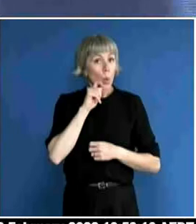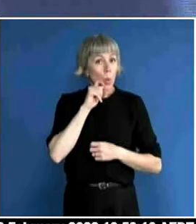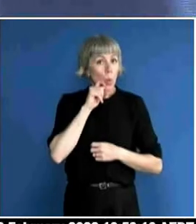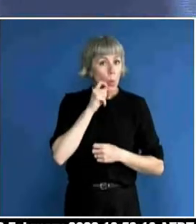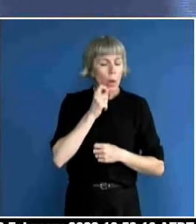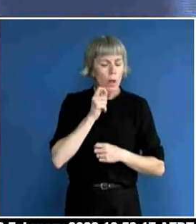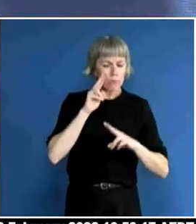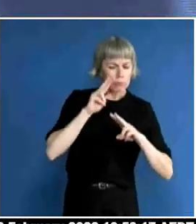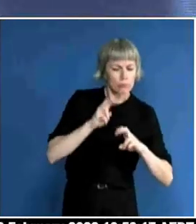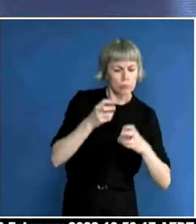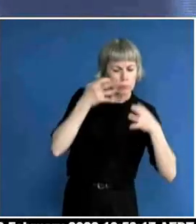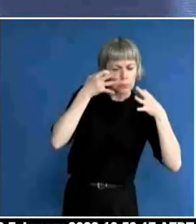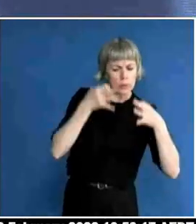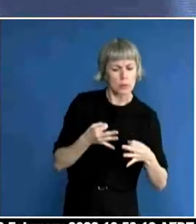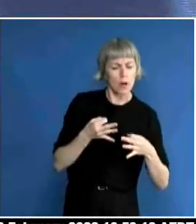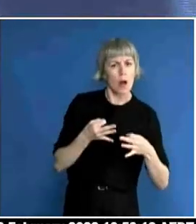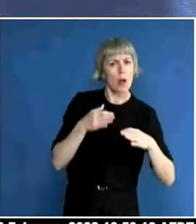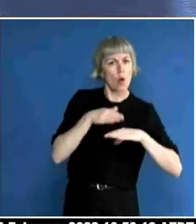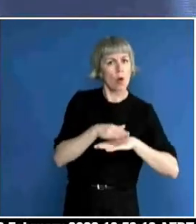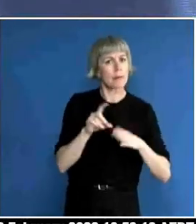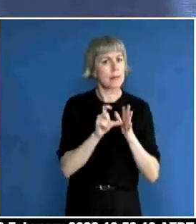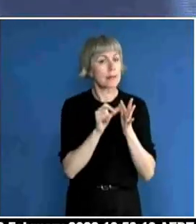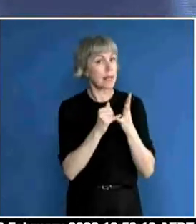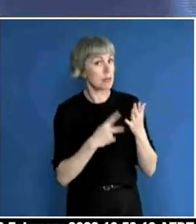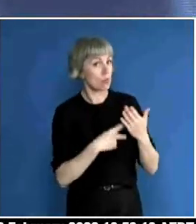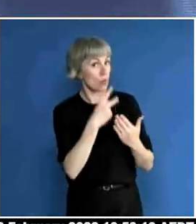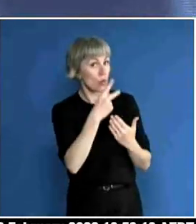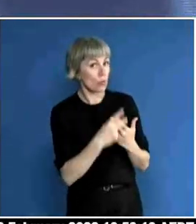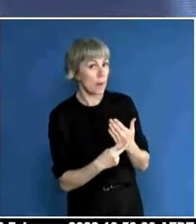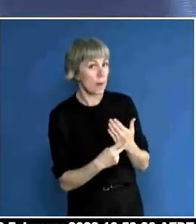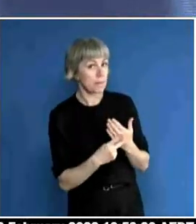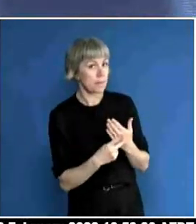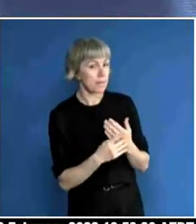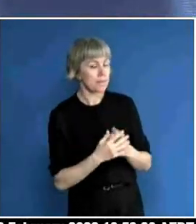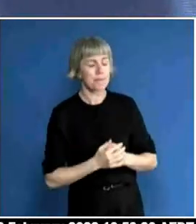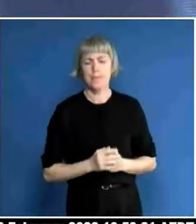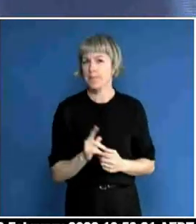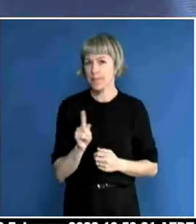As you are aware, the Royal Commission's consideration of employment in the open